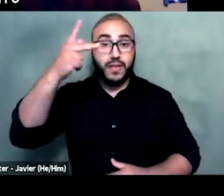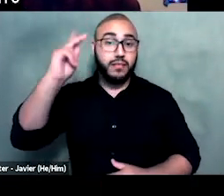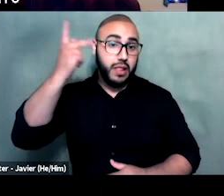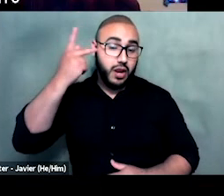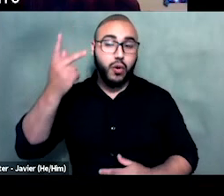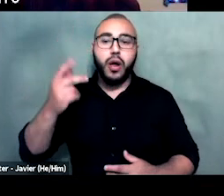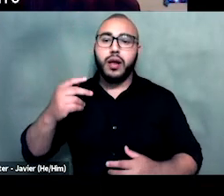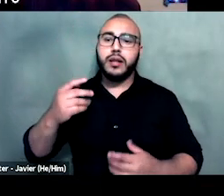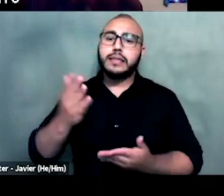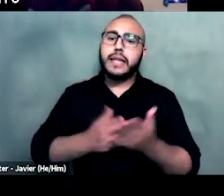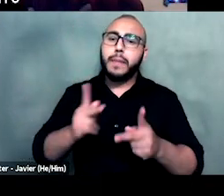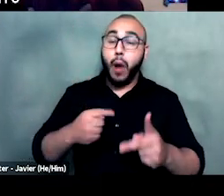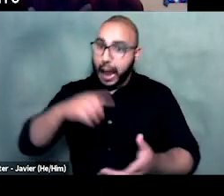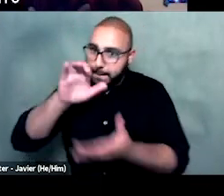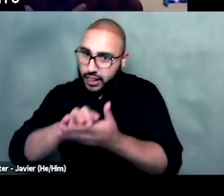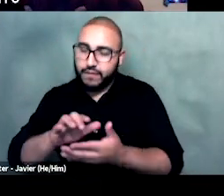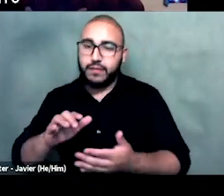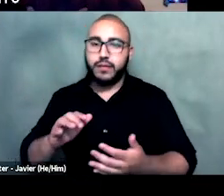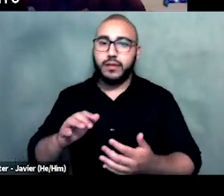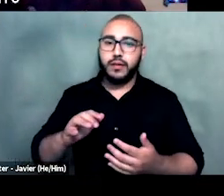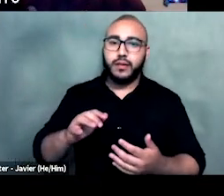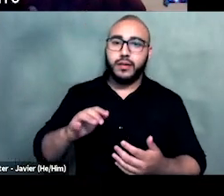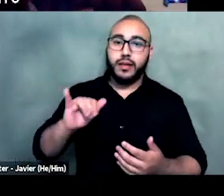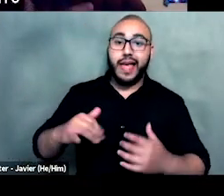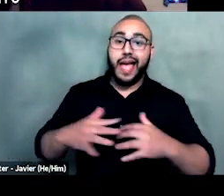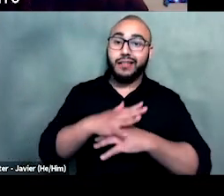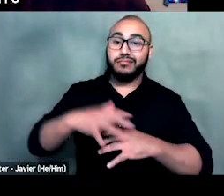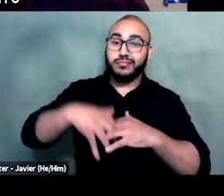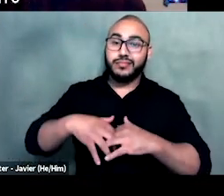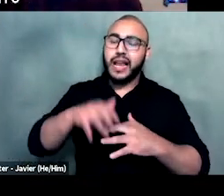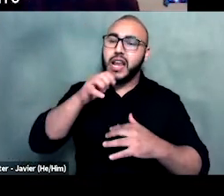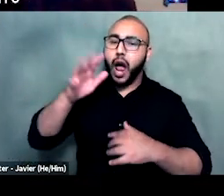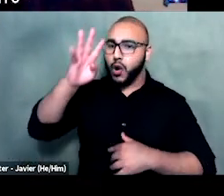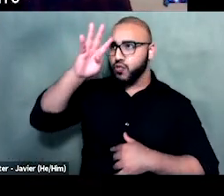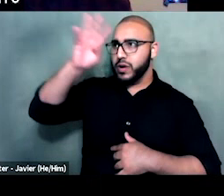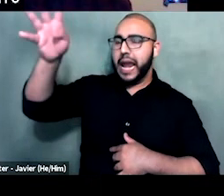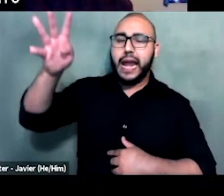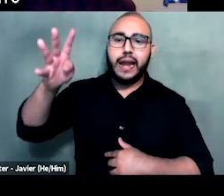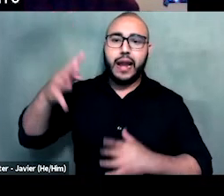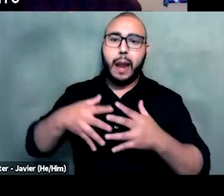Native Americans, I believe this. Not that we created American style democracy but that we